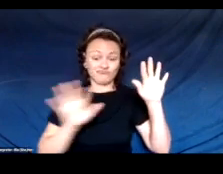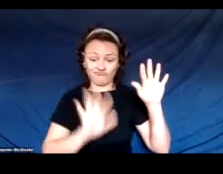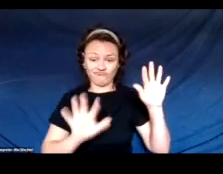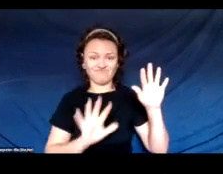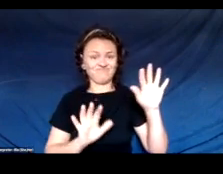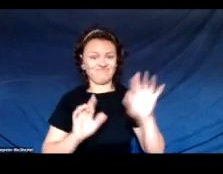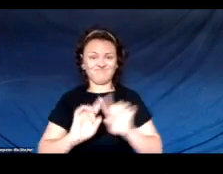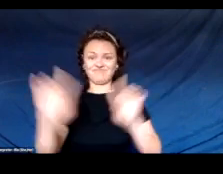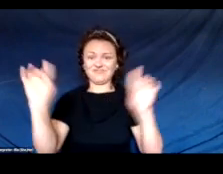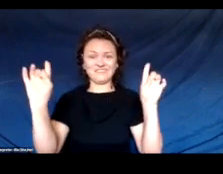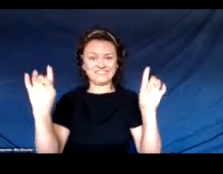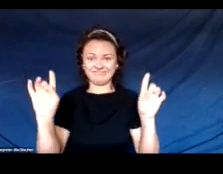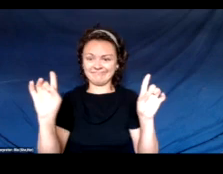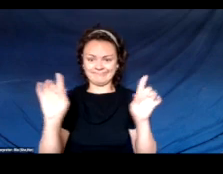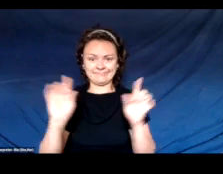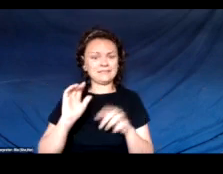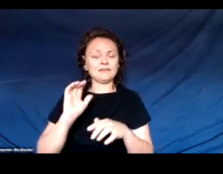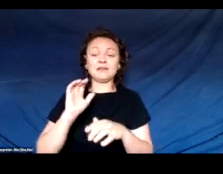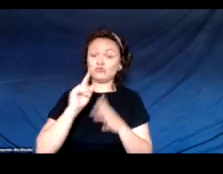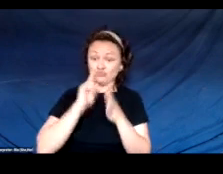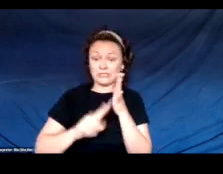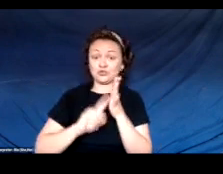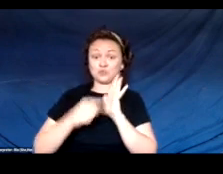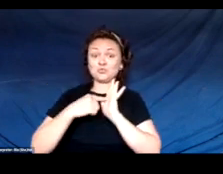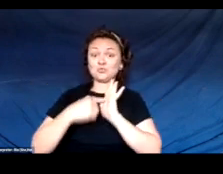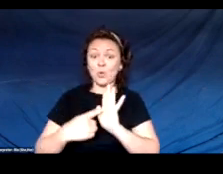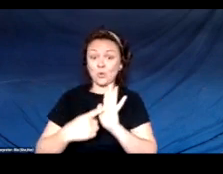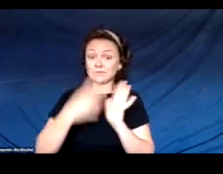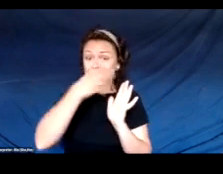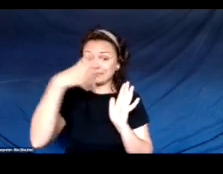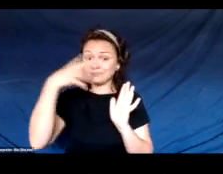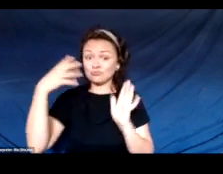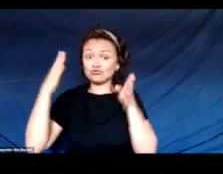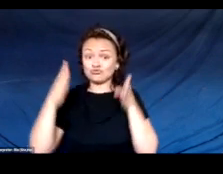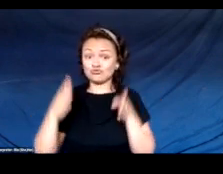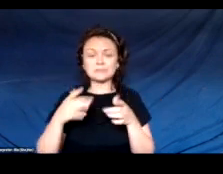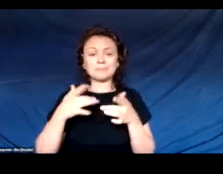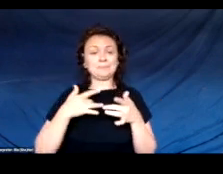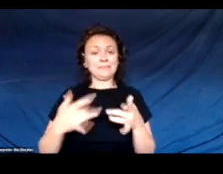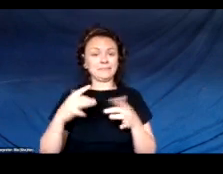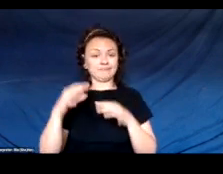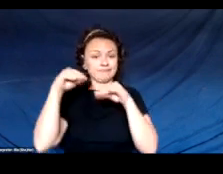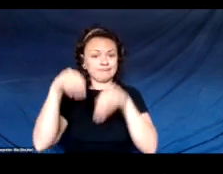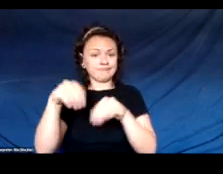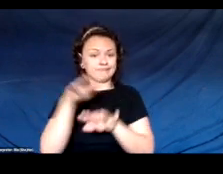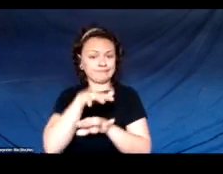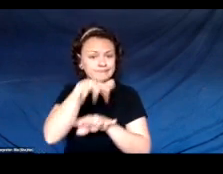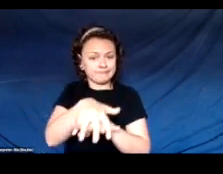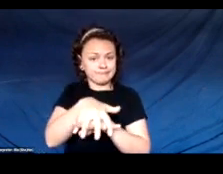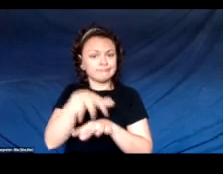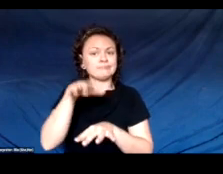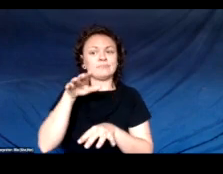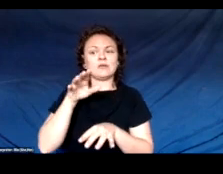most immigrants reside in major metropolitan areas. I think the top three states